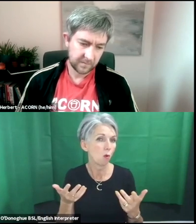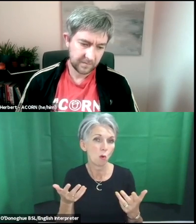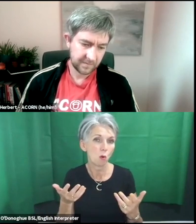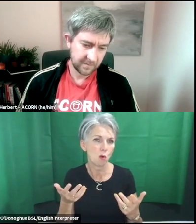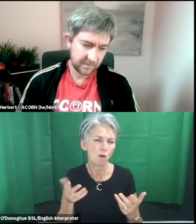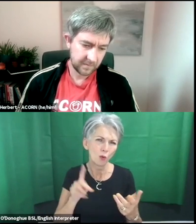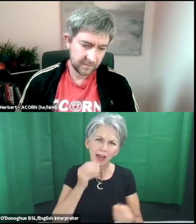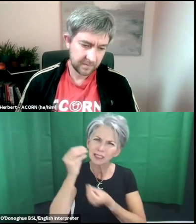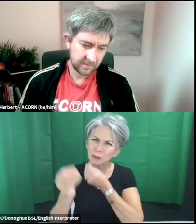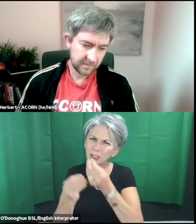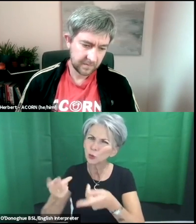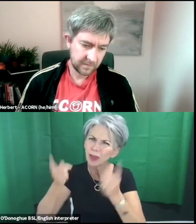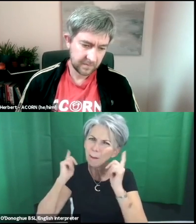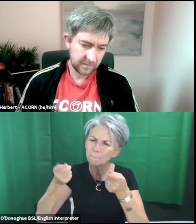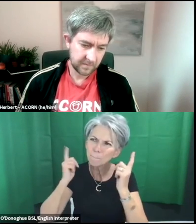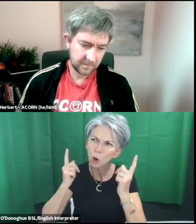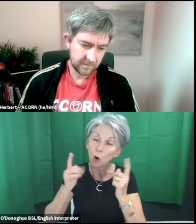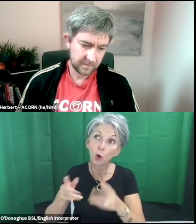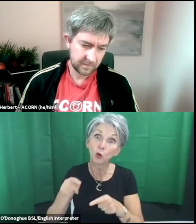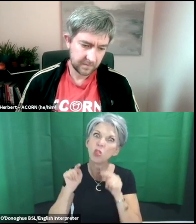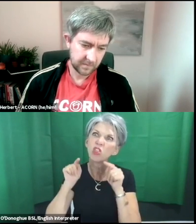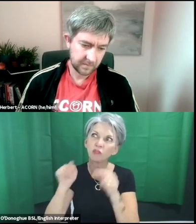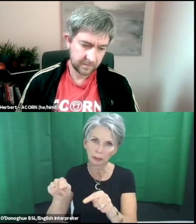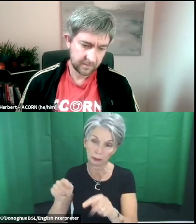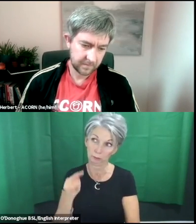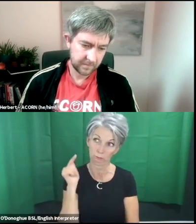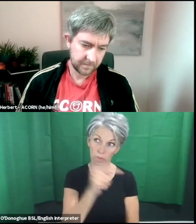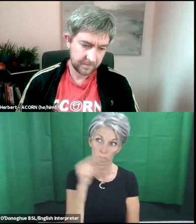to the employer, you threaten to go to tribunal that you are technically an